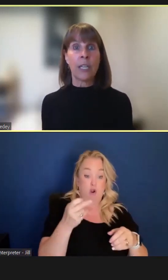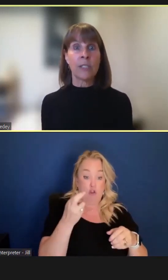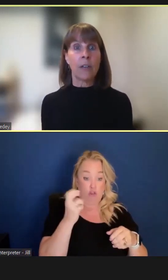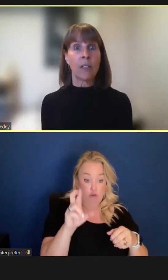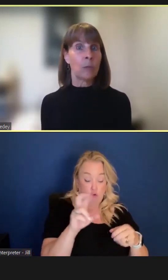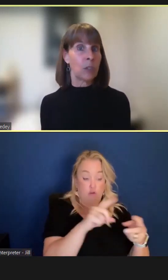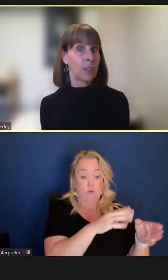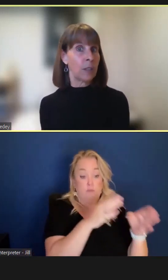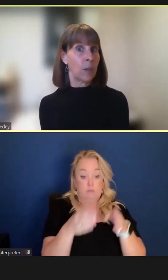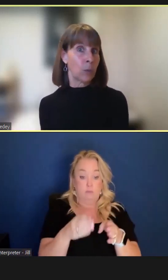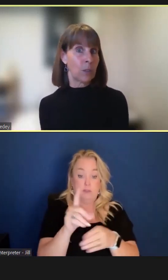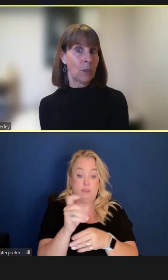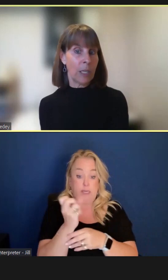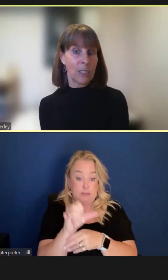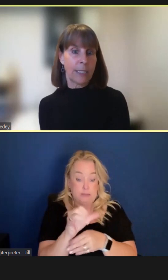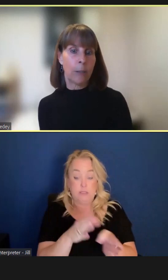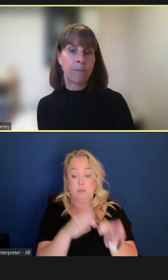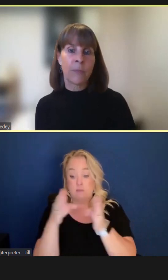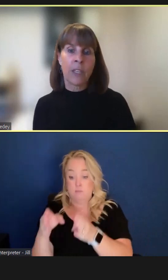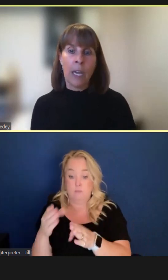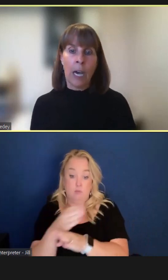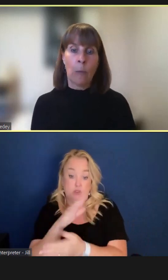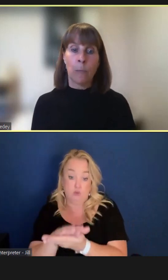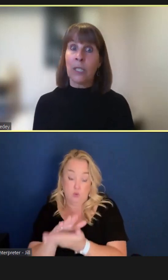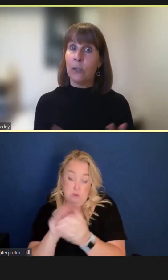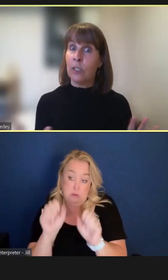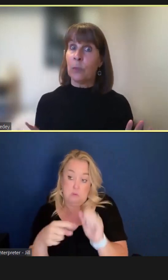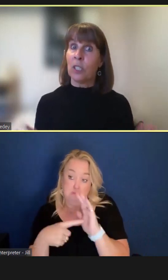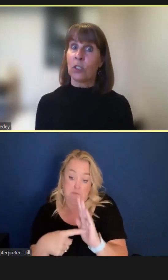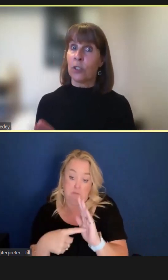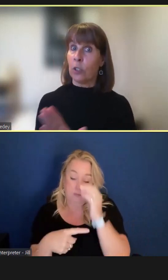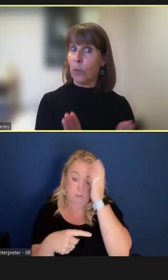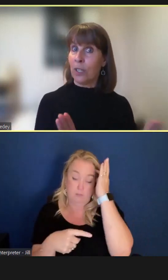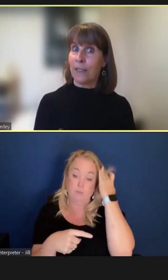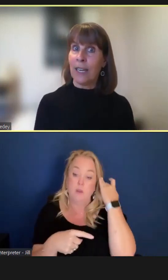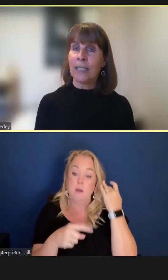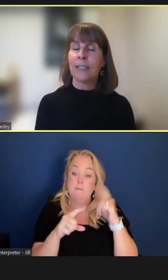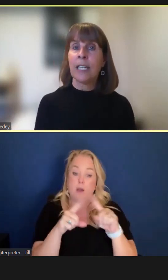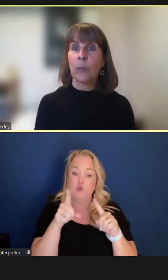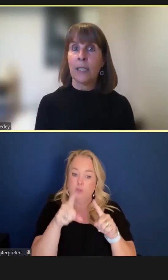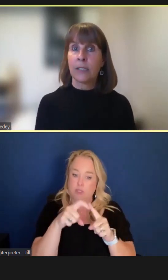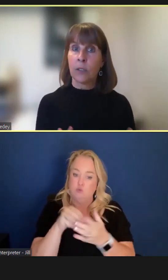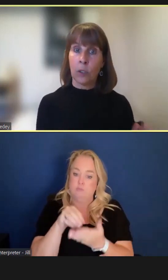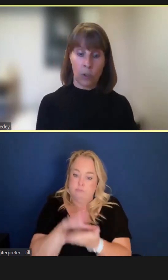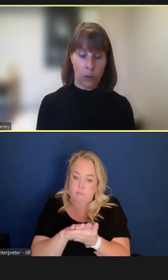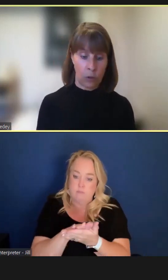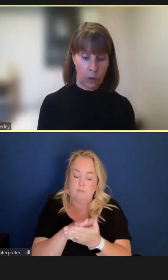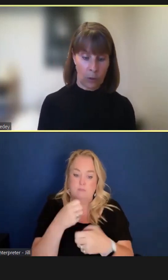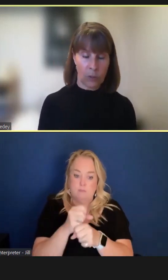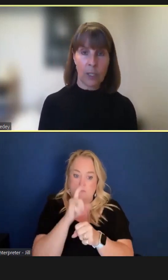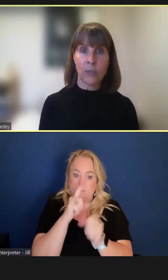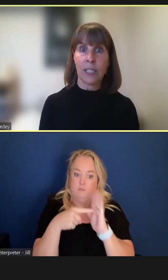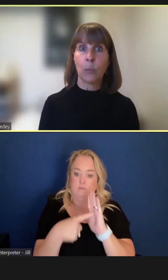outcomes using the preschool language scale um but you need to make sure that you're marking that in the database so that you can do those subsamples or